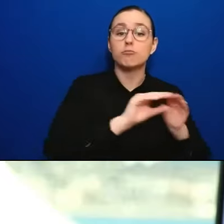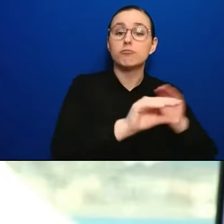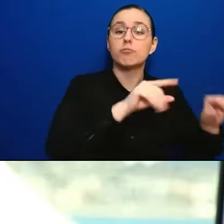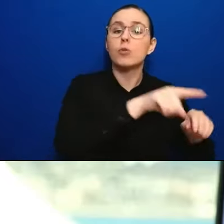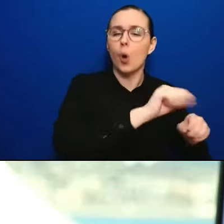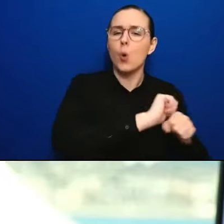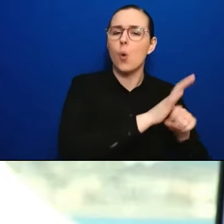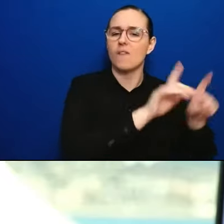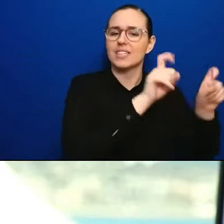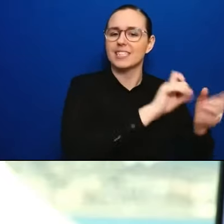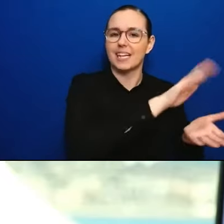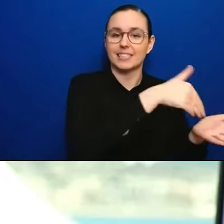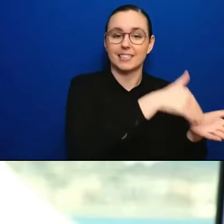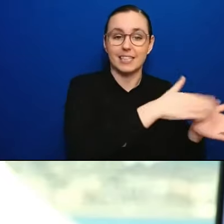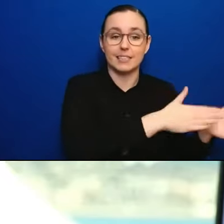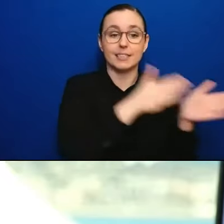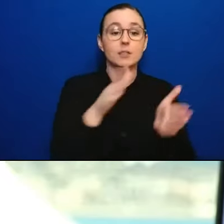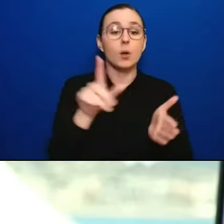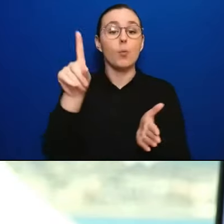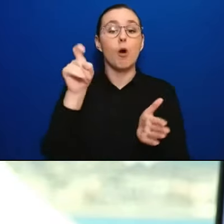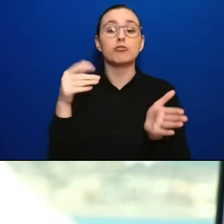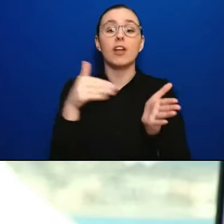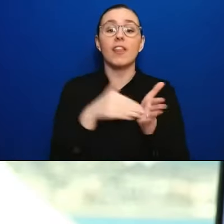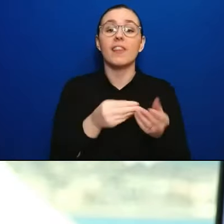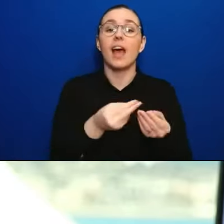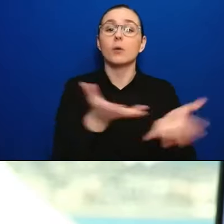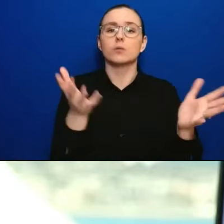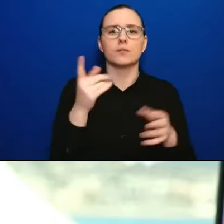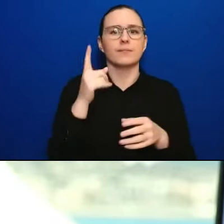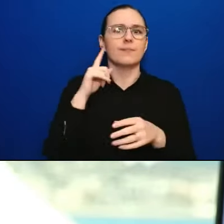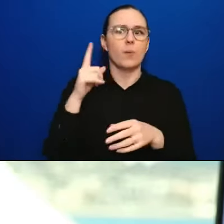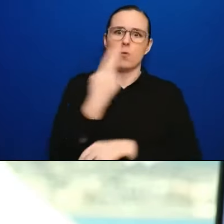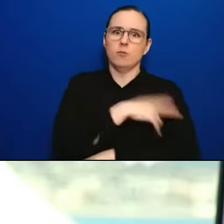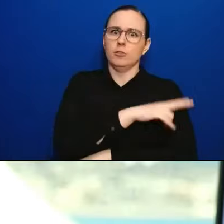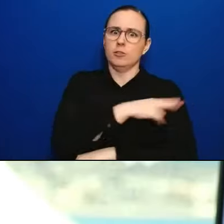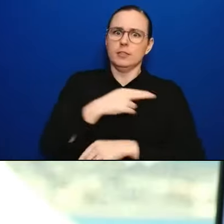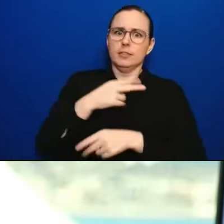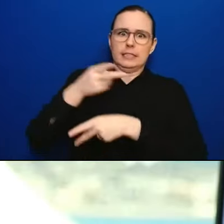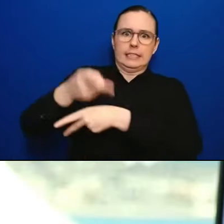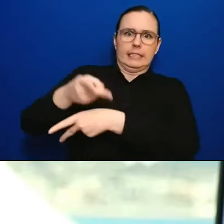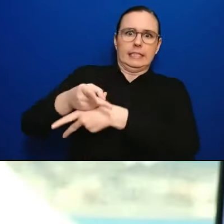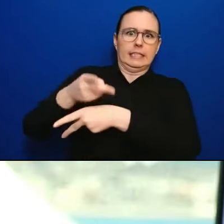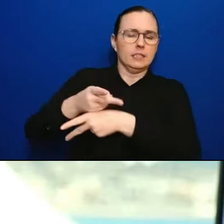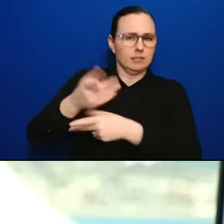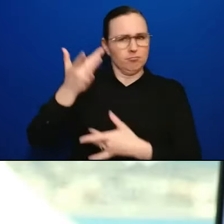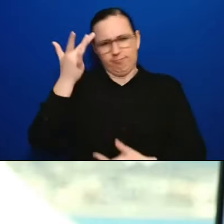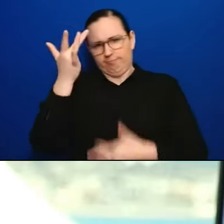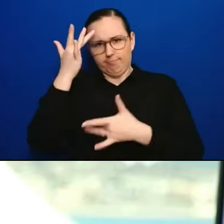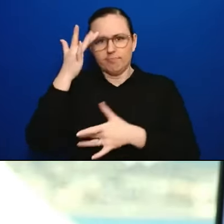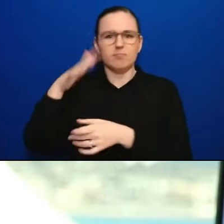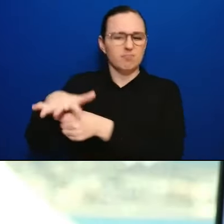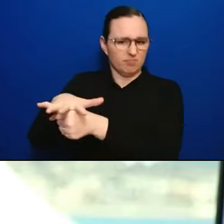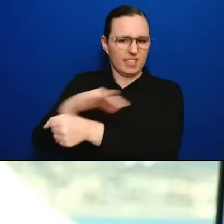repackaging and distribution to COVID test sites across BC to replenish their apply.